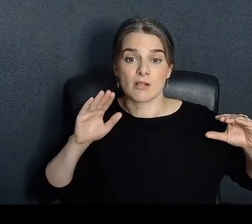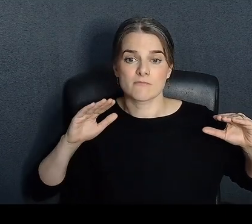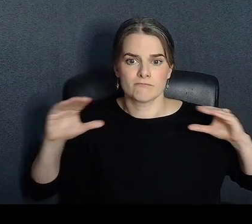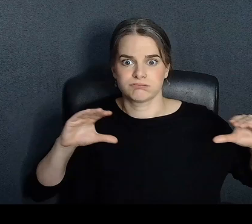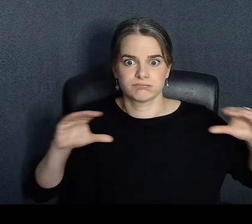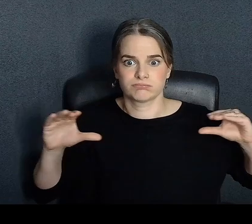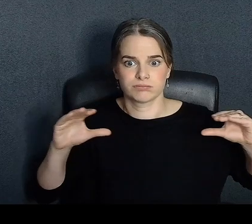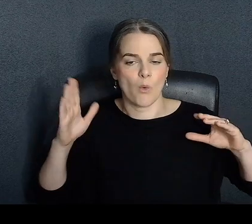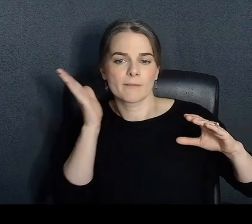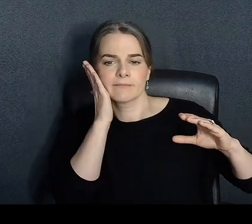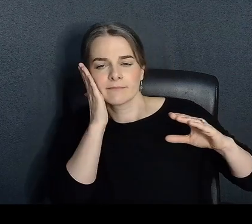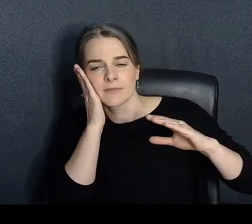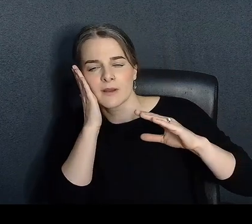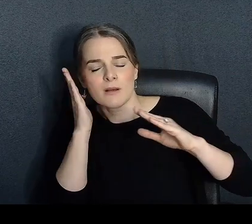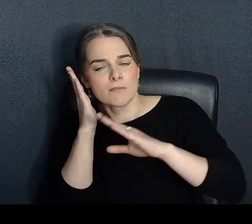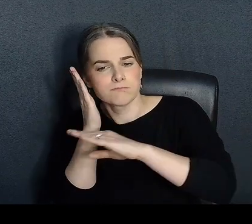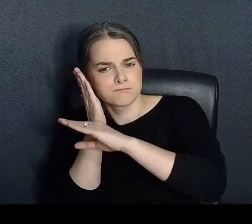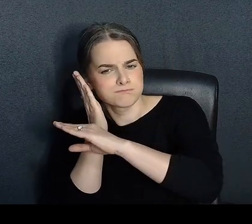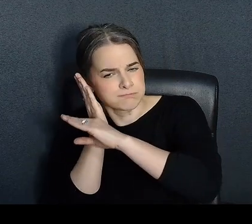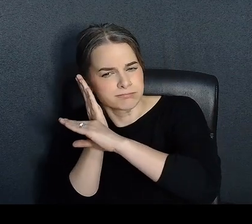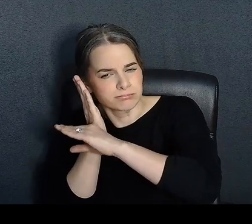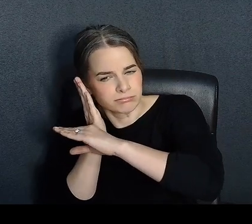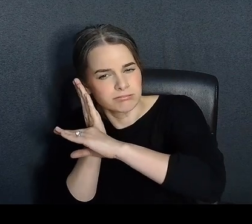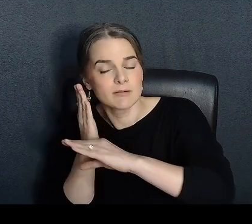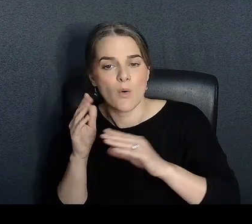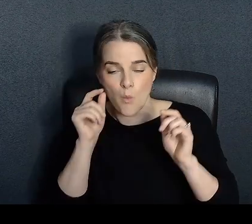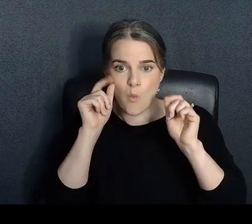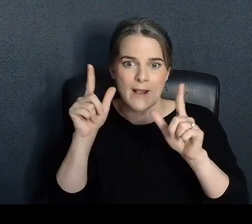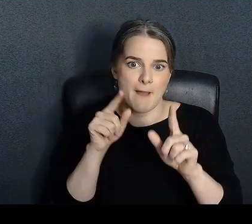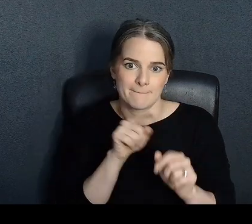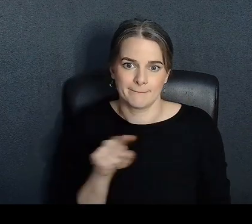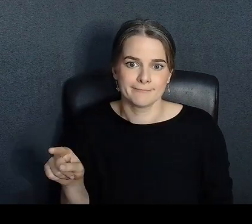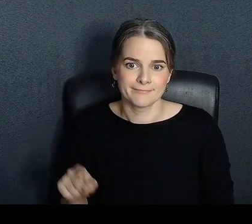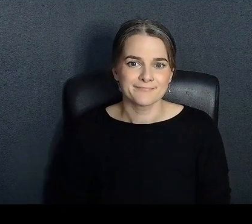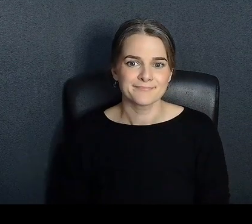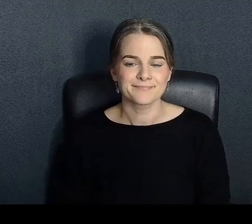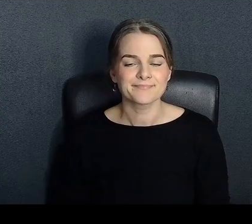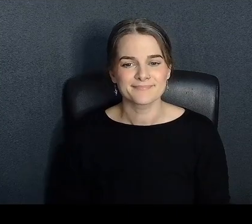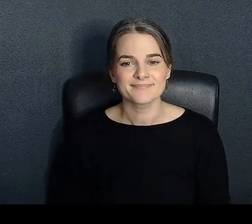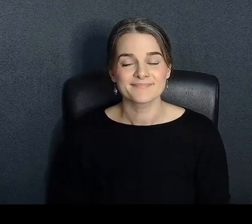Next is a bright light signaler. So this will flash.